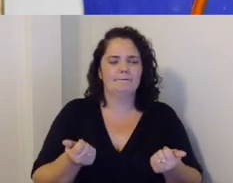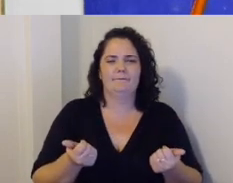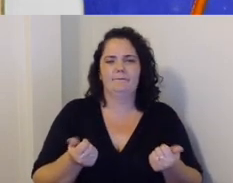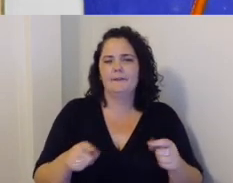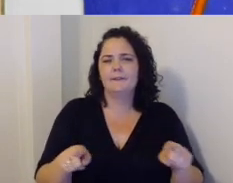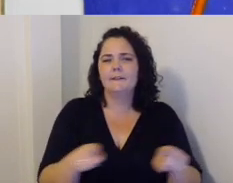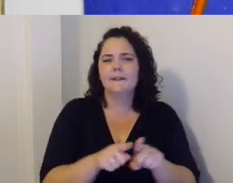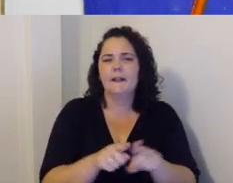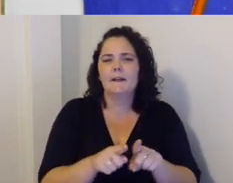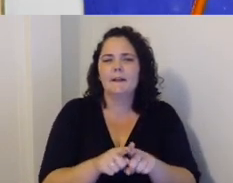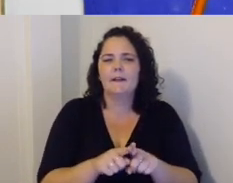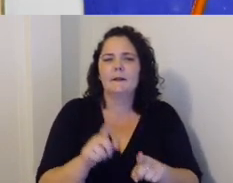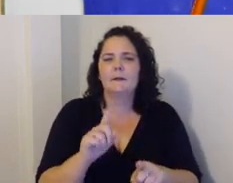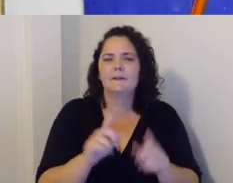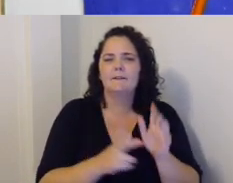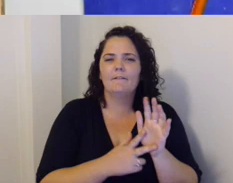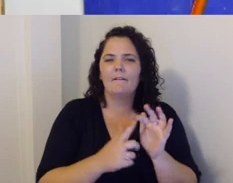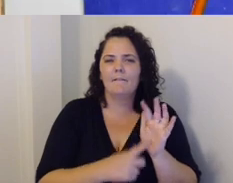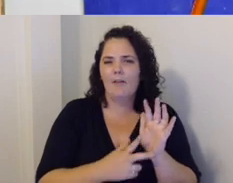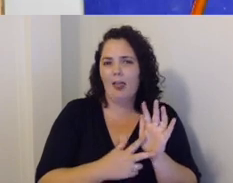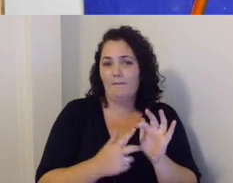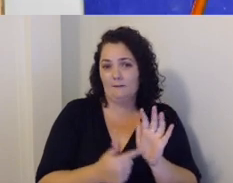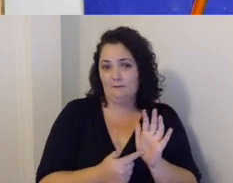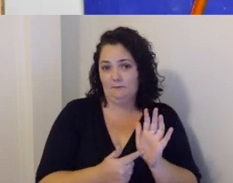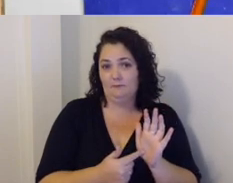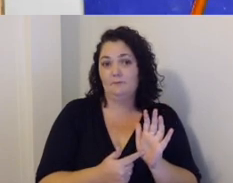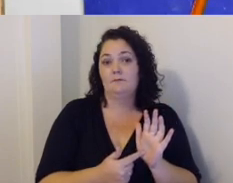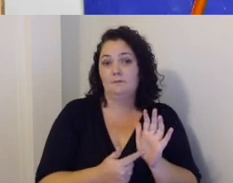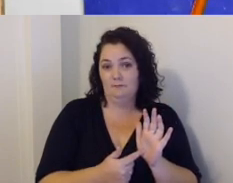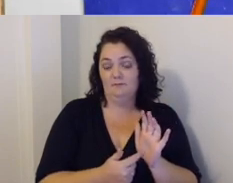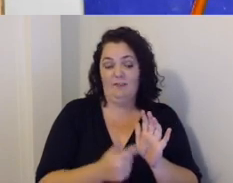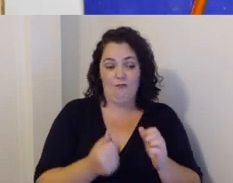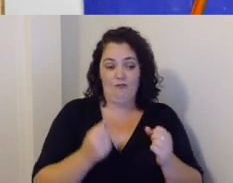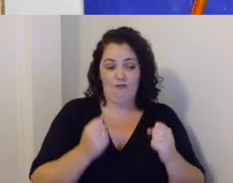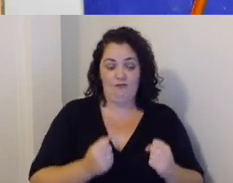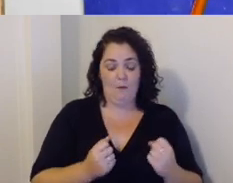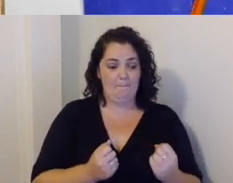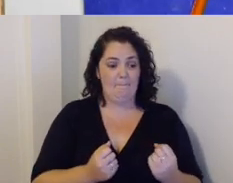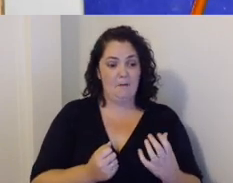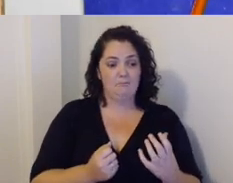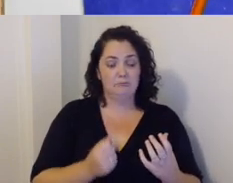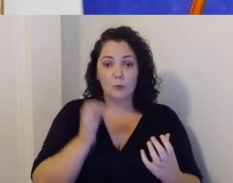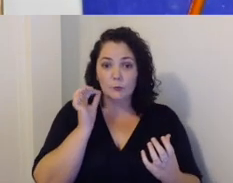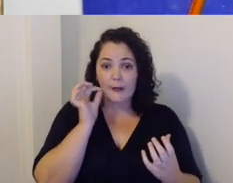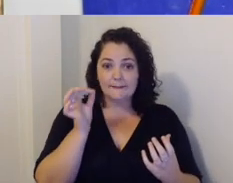you can also see that it's got a lot of tinting power, very very very white so that's how we create